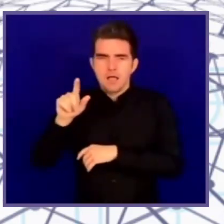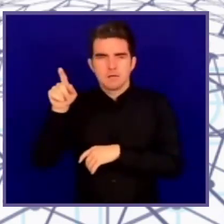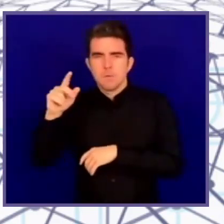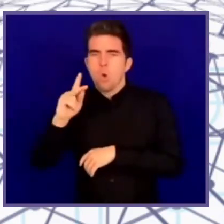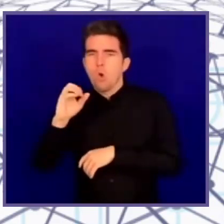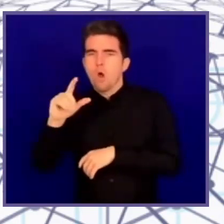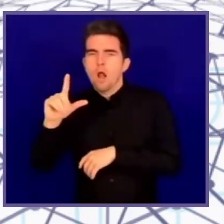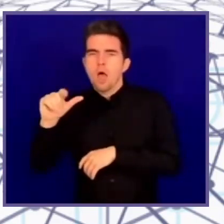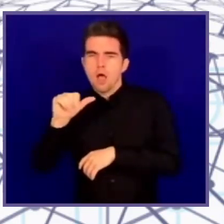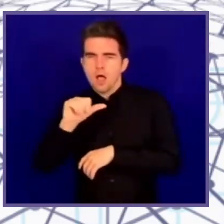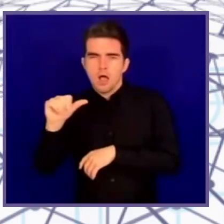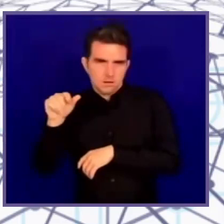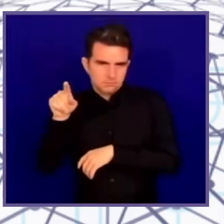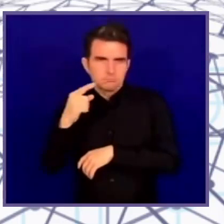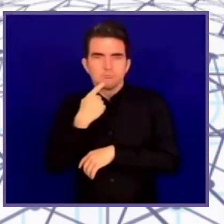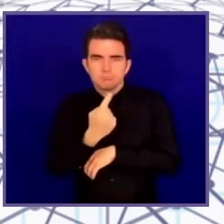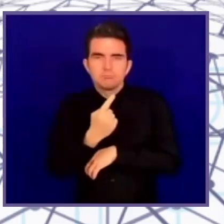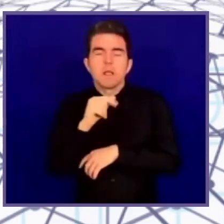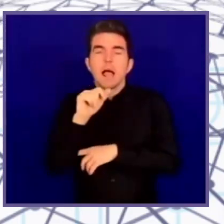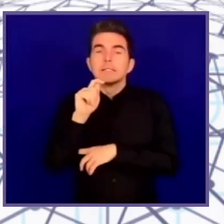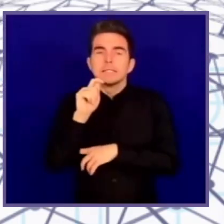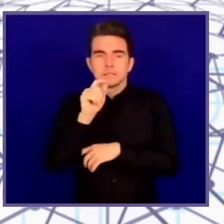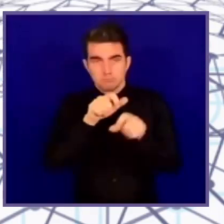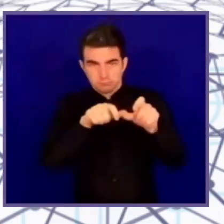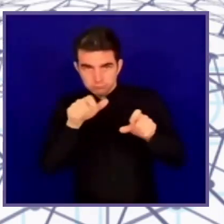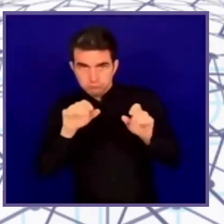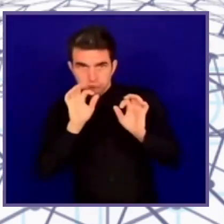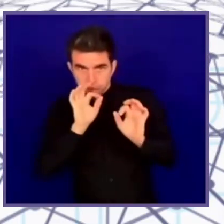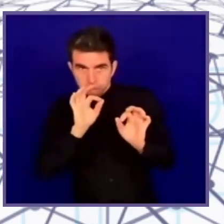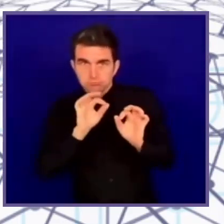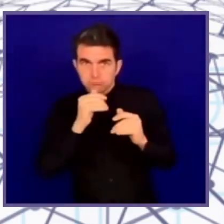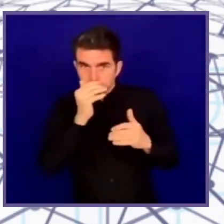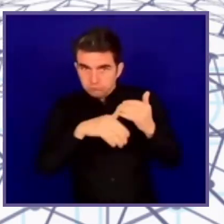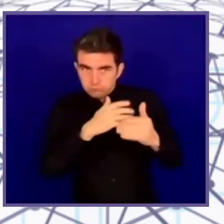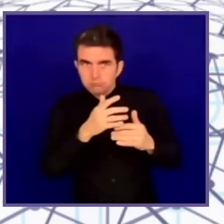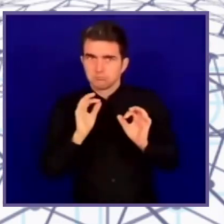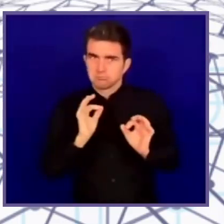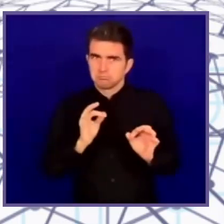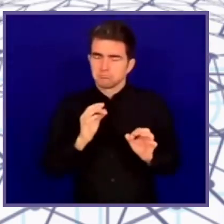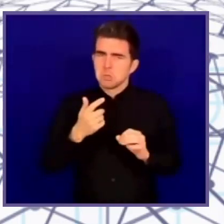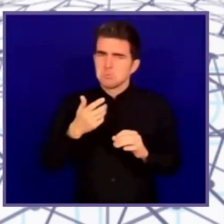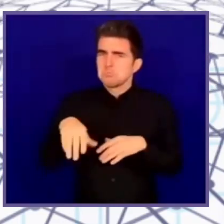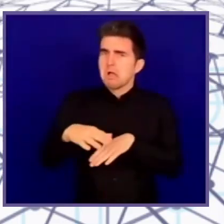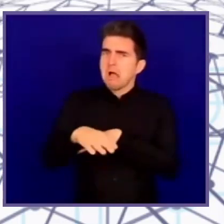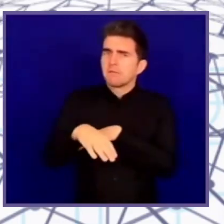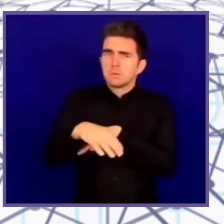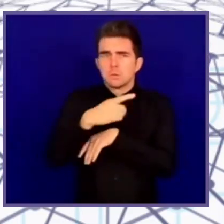by Liz Jackson, who coined the term as a well intended use the solution to a problem that doesn't exist.